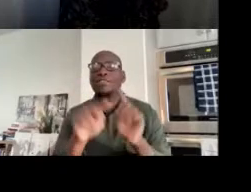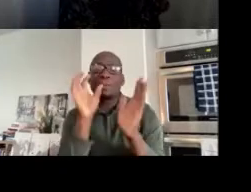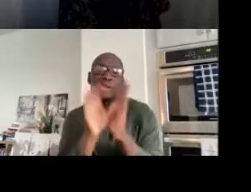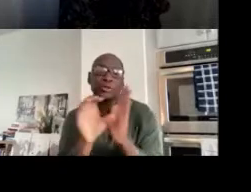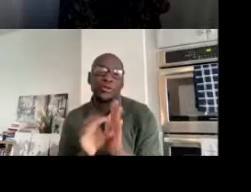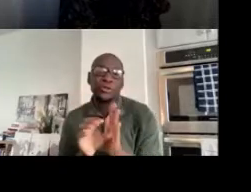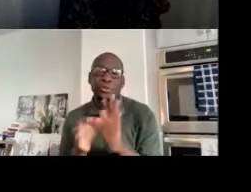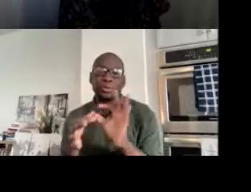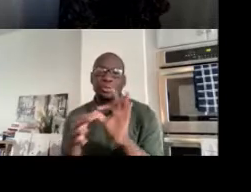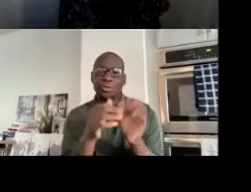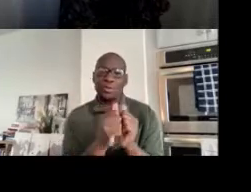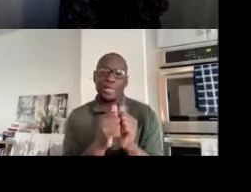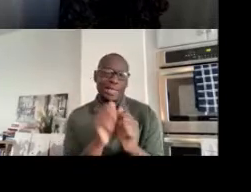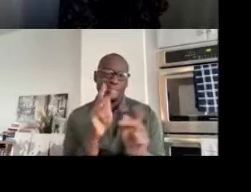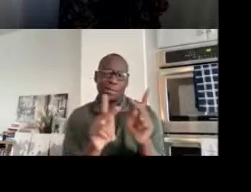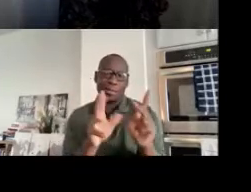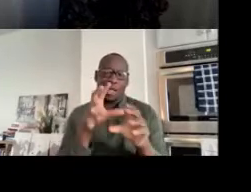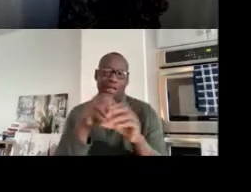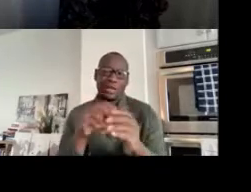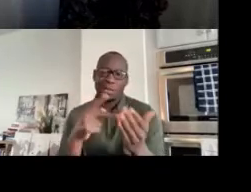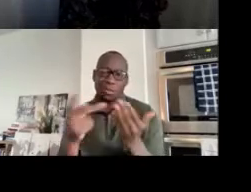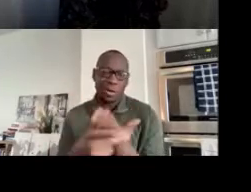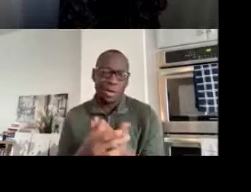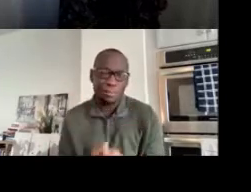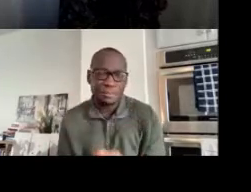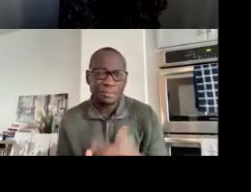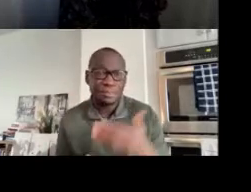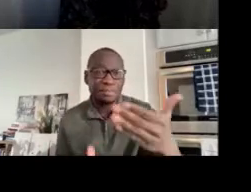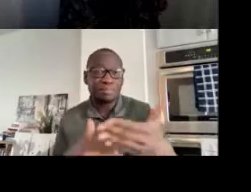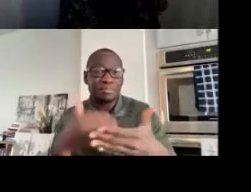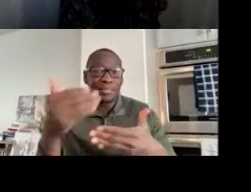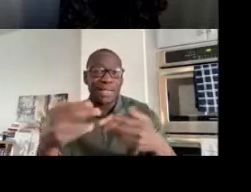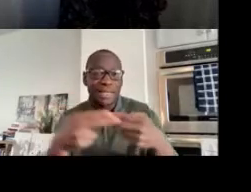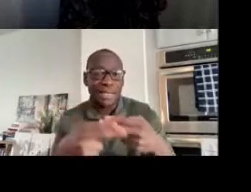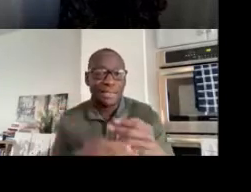The next slides will show a few different pictures from people who have been involved in the program,